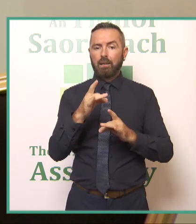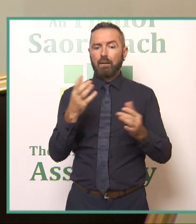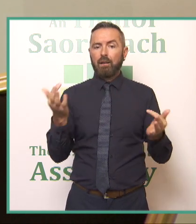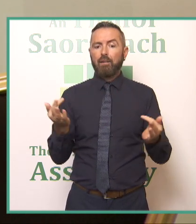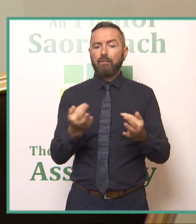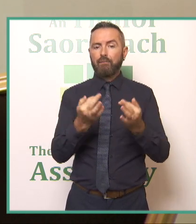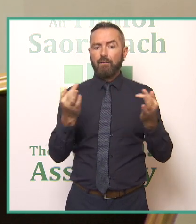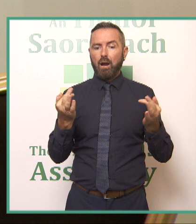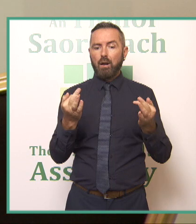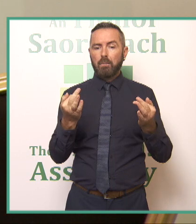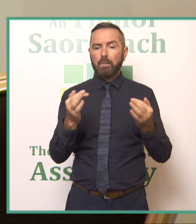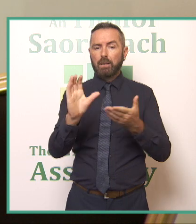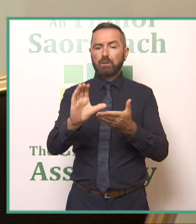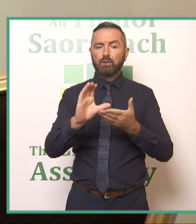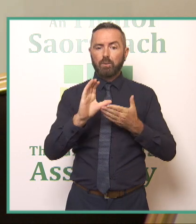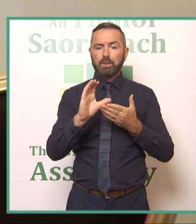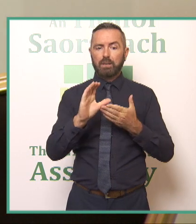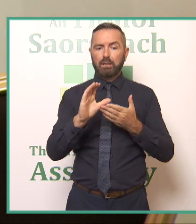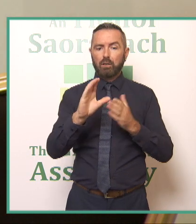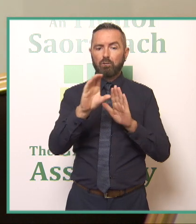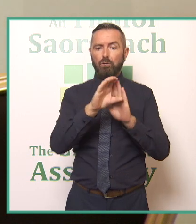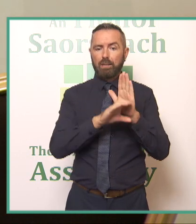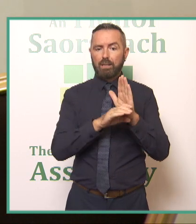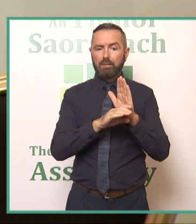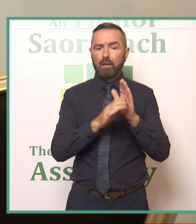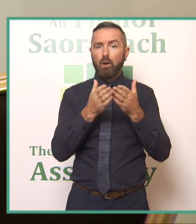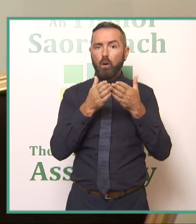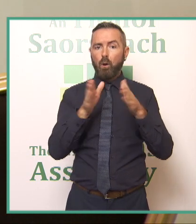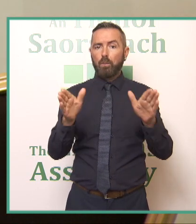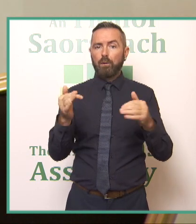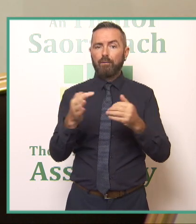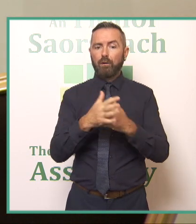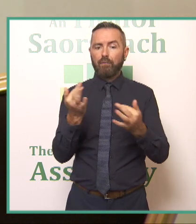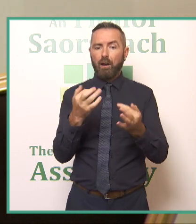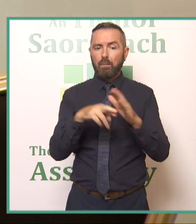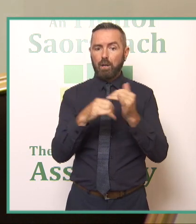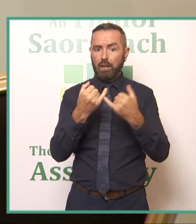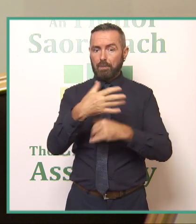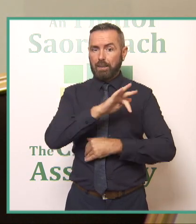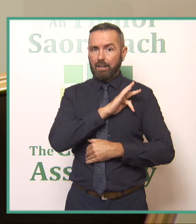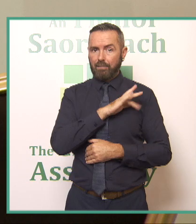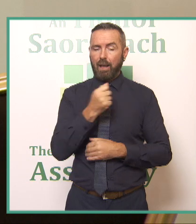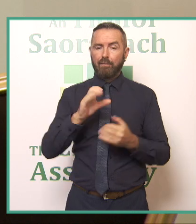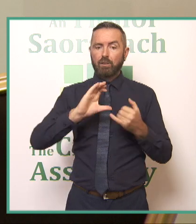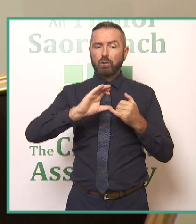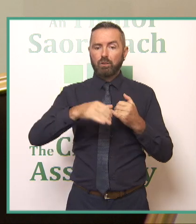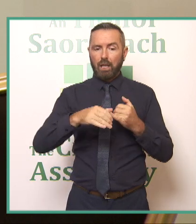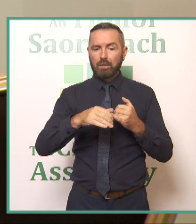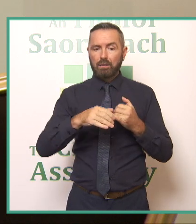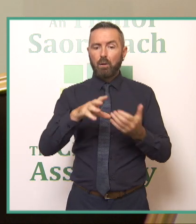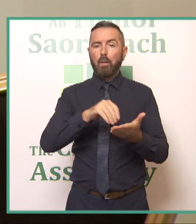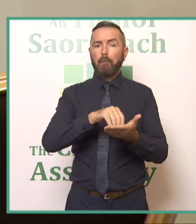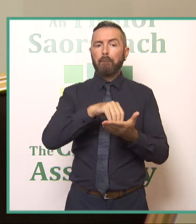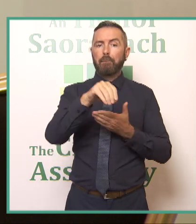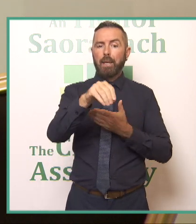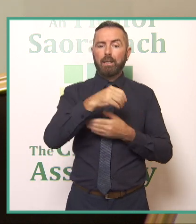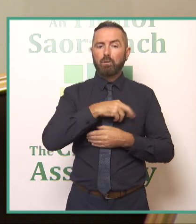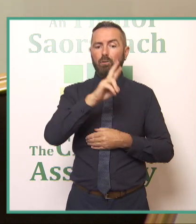subsidies criteria opening them up so farmers like me have the option of being paid to rewild their